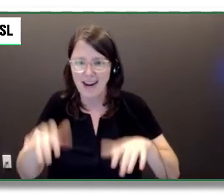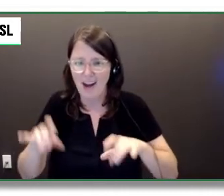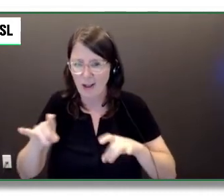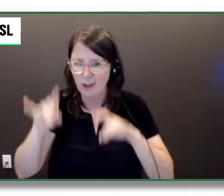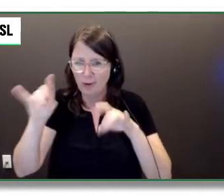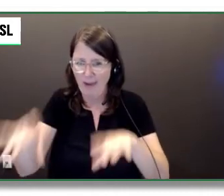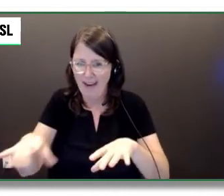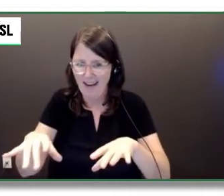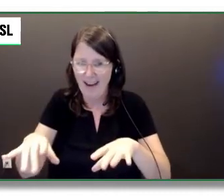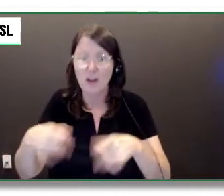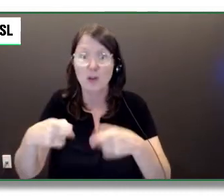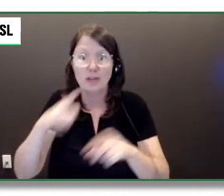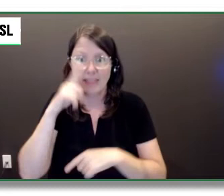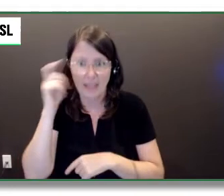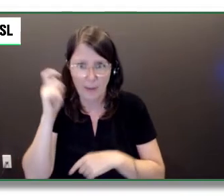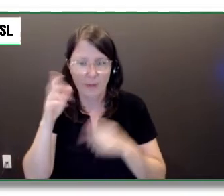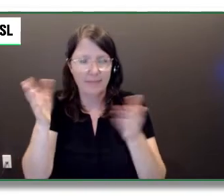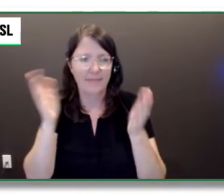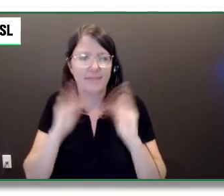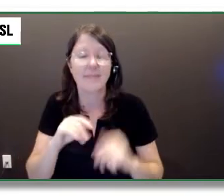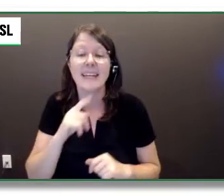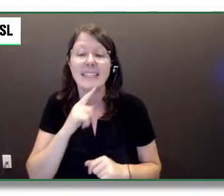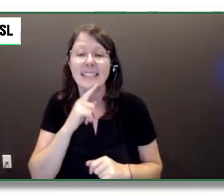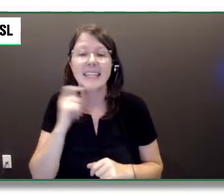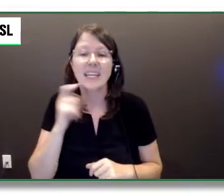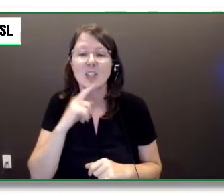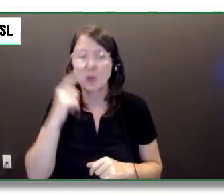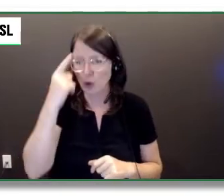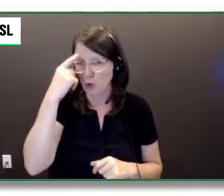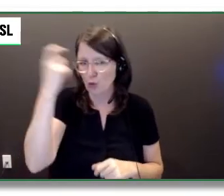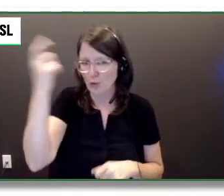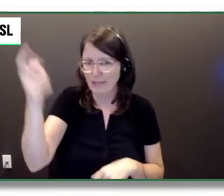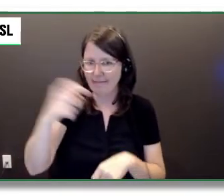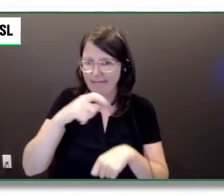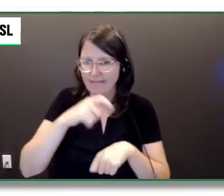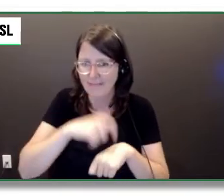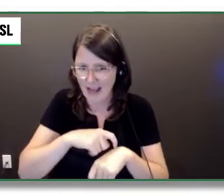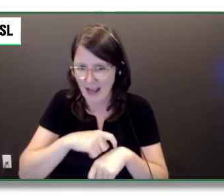Desert Dream Time in Sound, The Seven Sacred Pools of